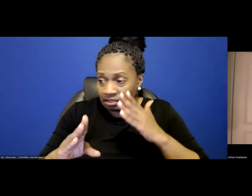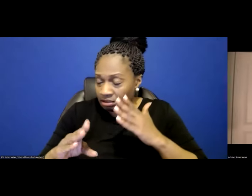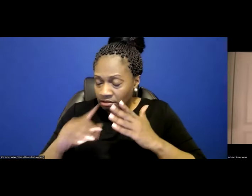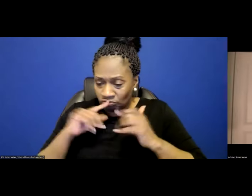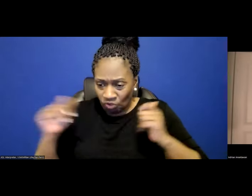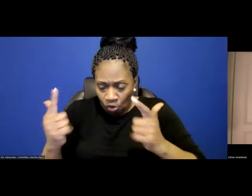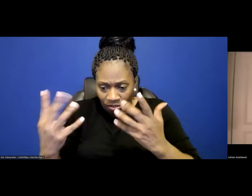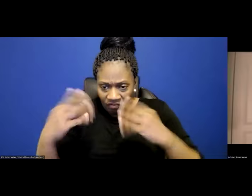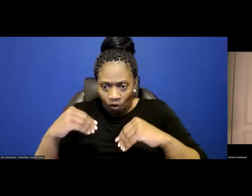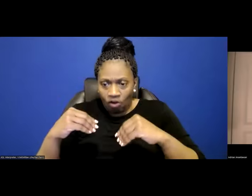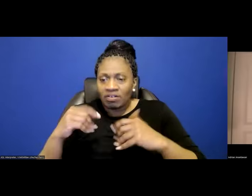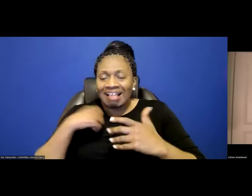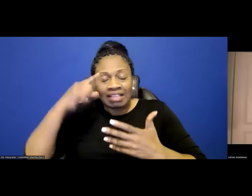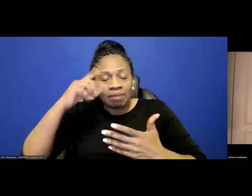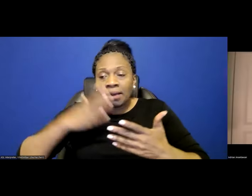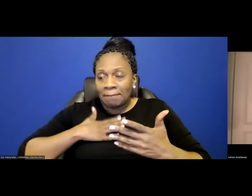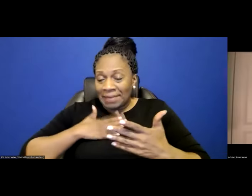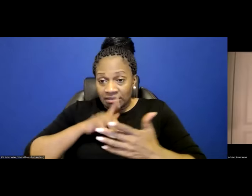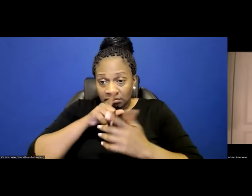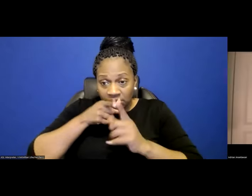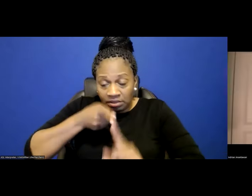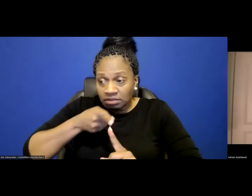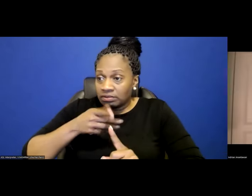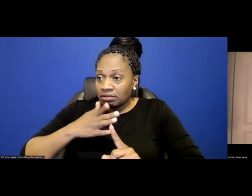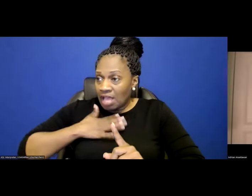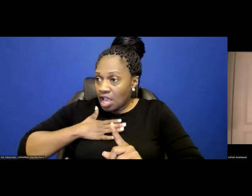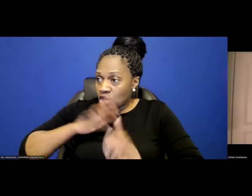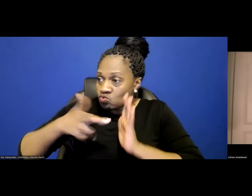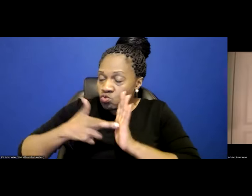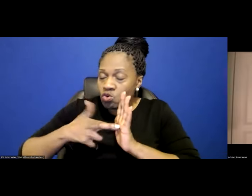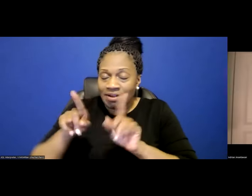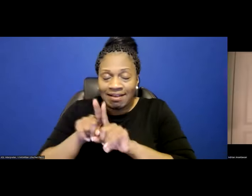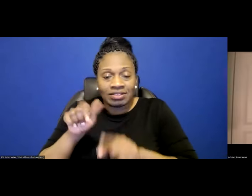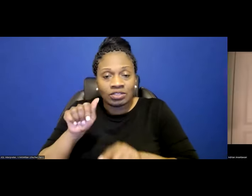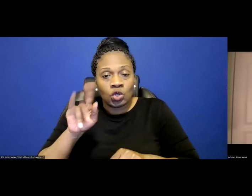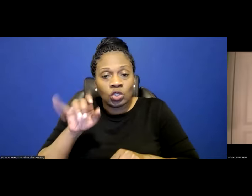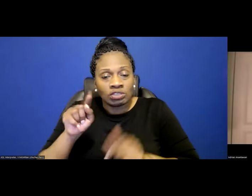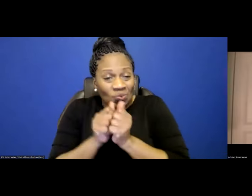Like, I think about my specific role as an artist with a disability